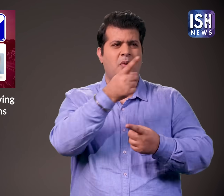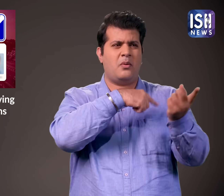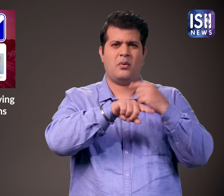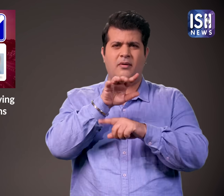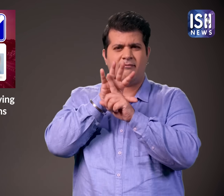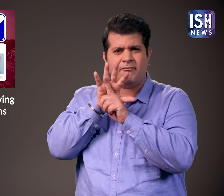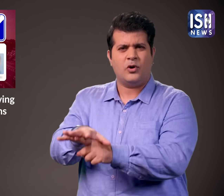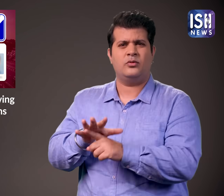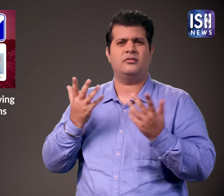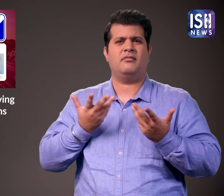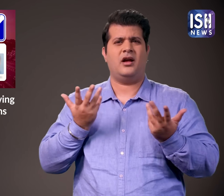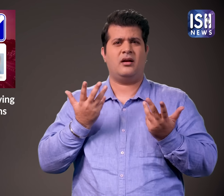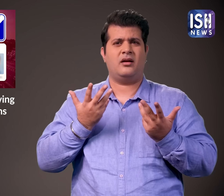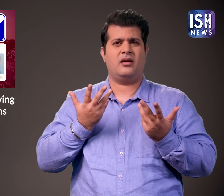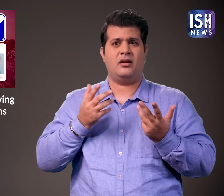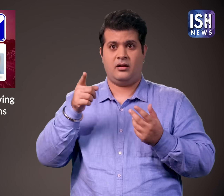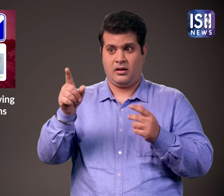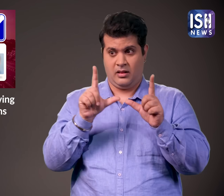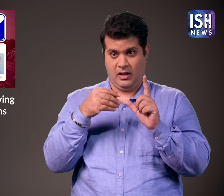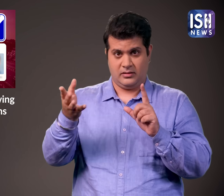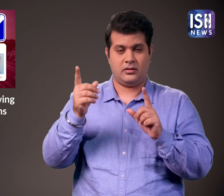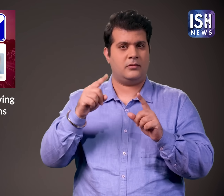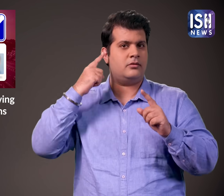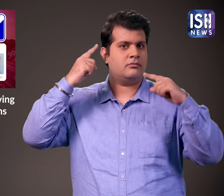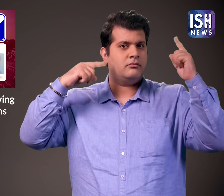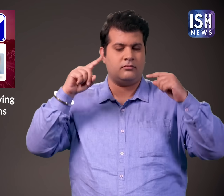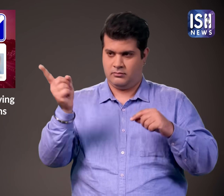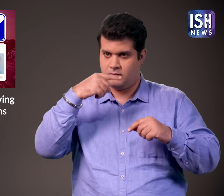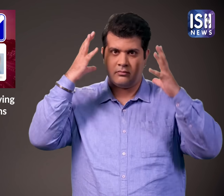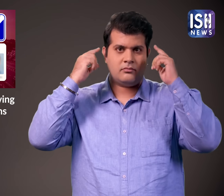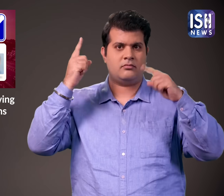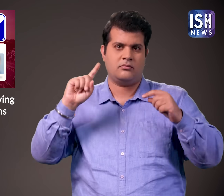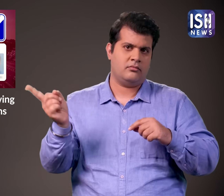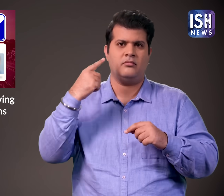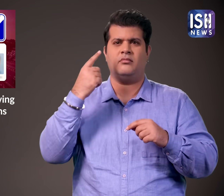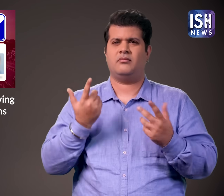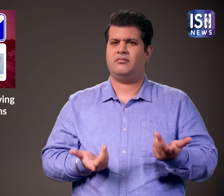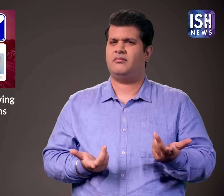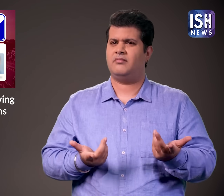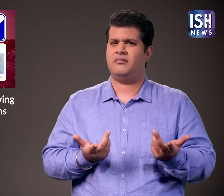they are still forced to take hearing tests before getting a license.